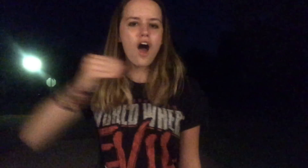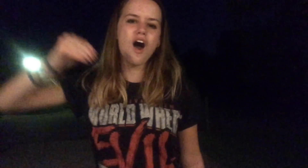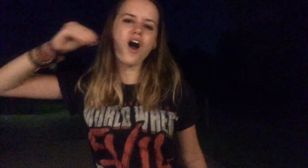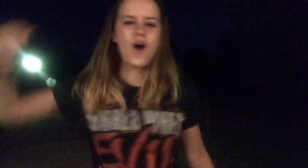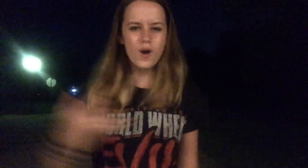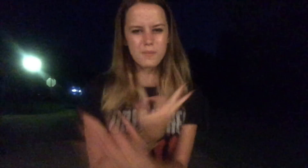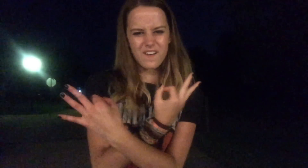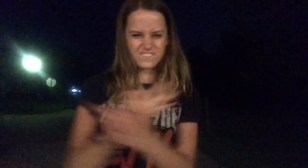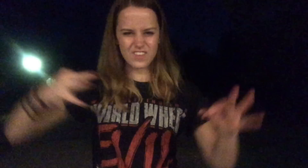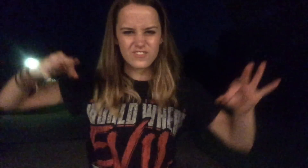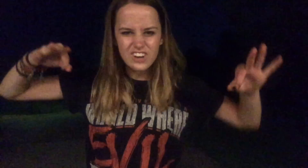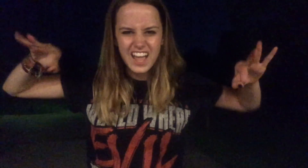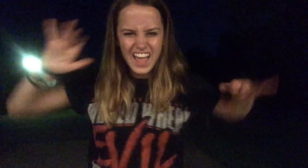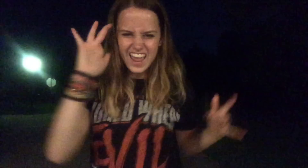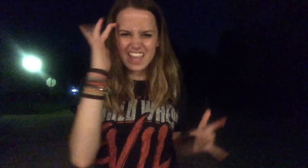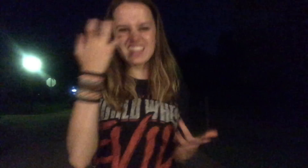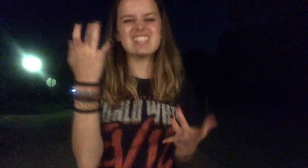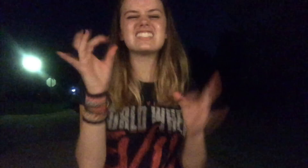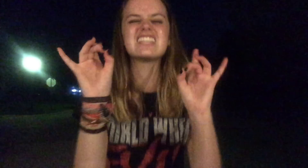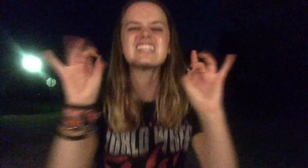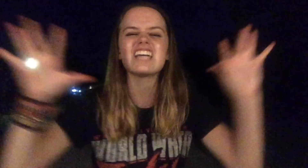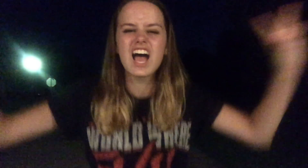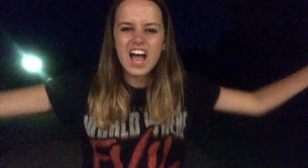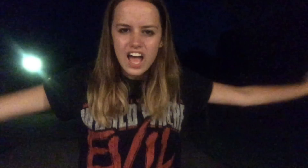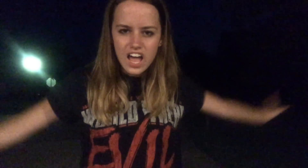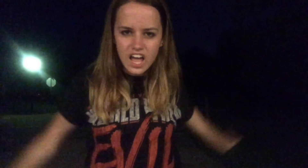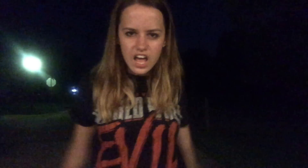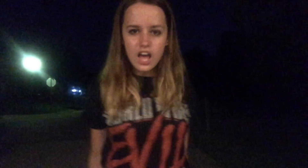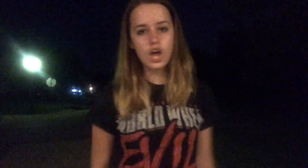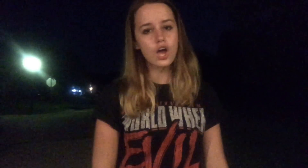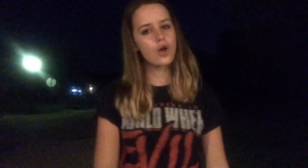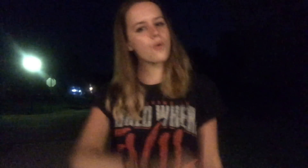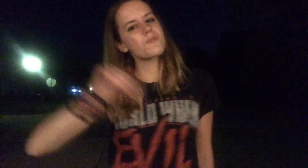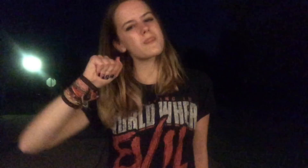Home of the free, the sick and depraved